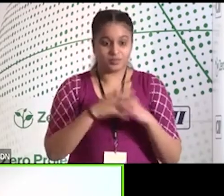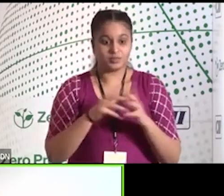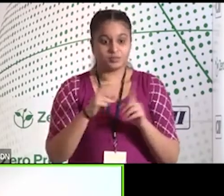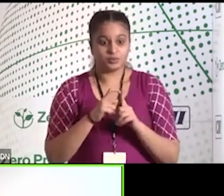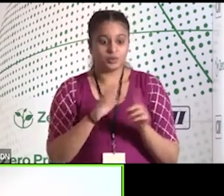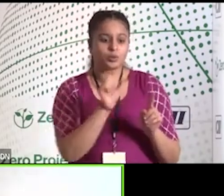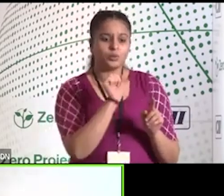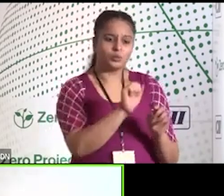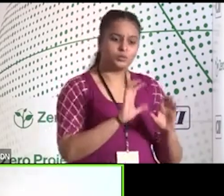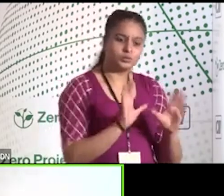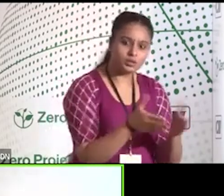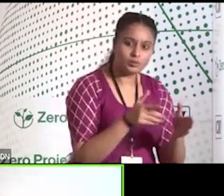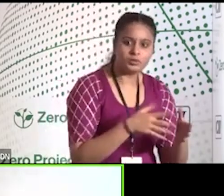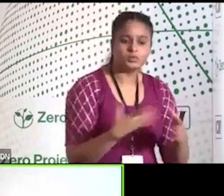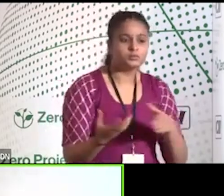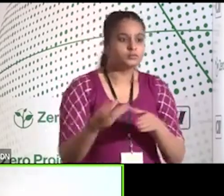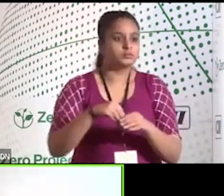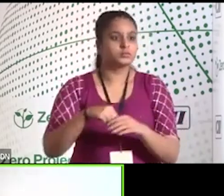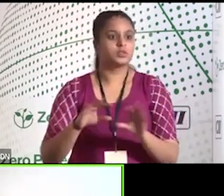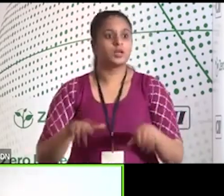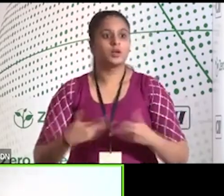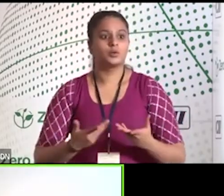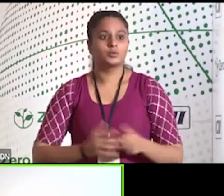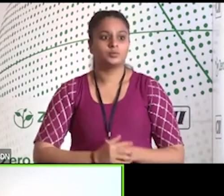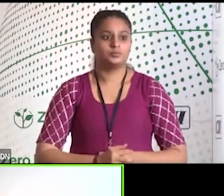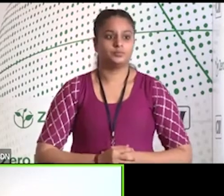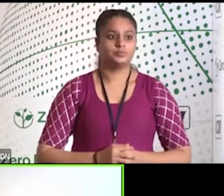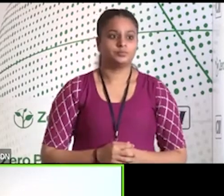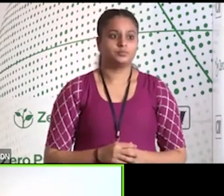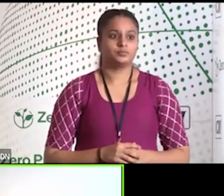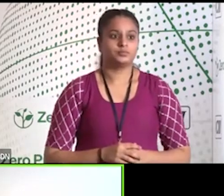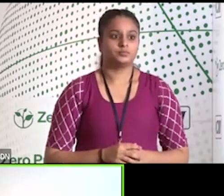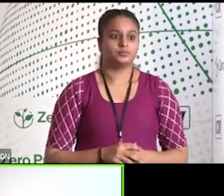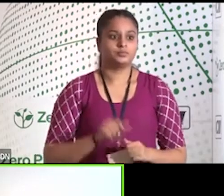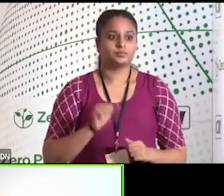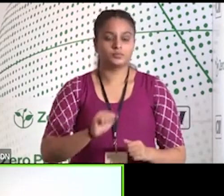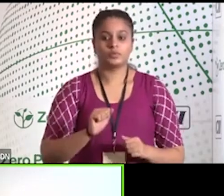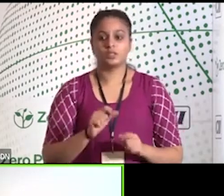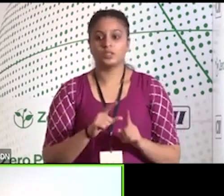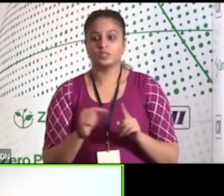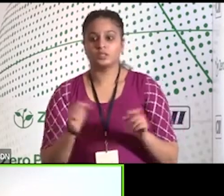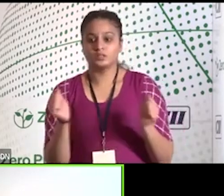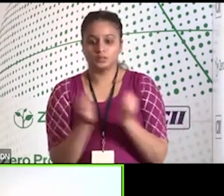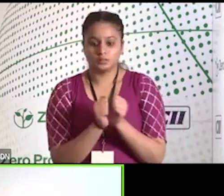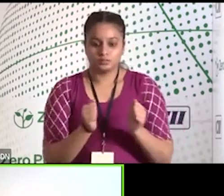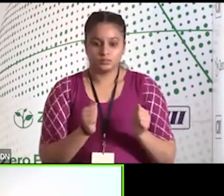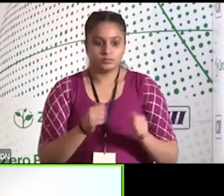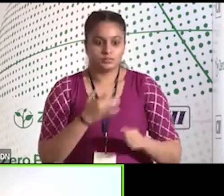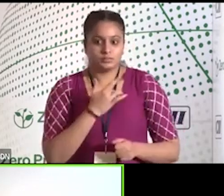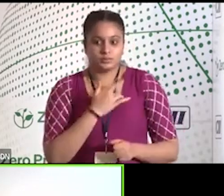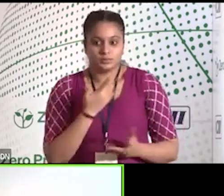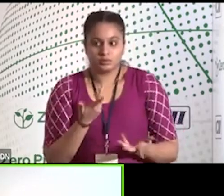to be part of this while doing that. They also realized that menstrual health and hygiene has been one of the concerning areas